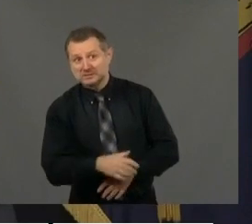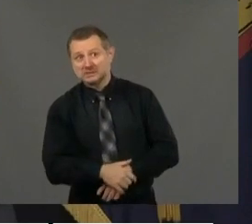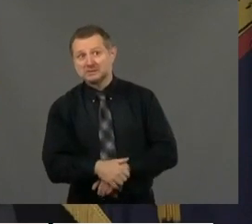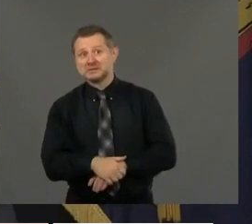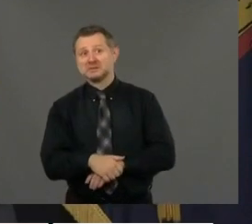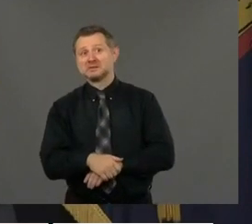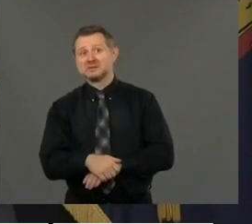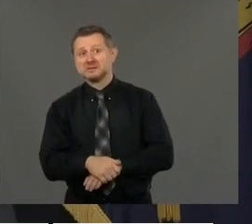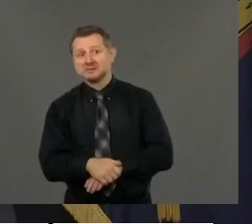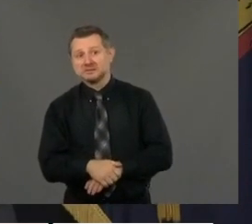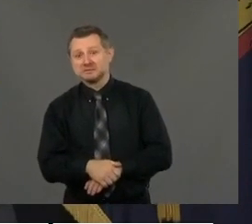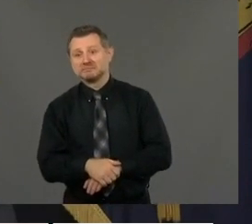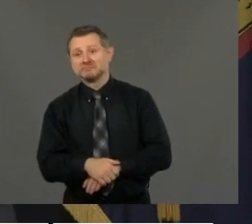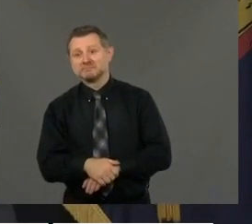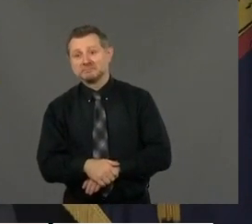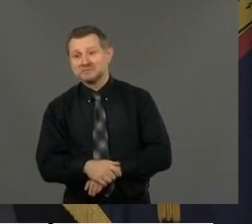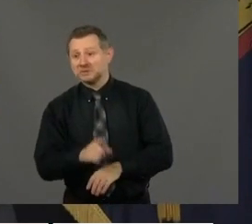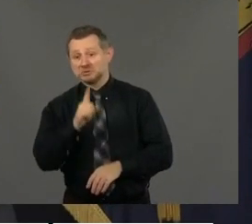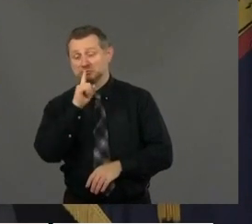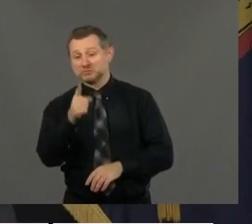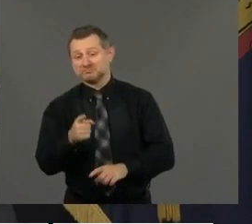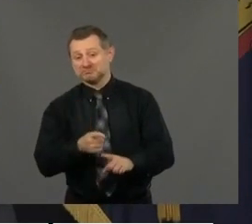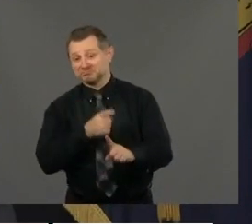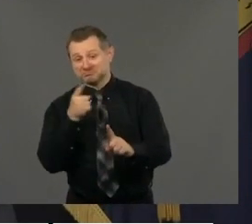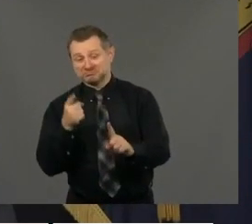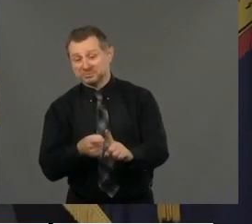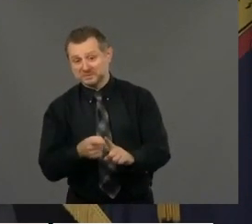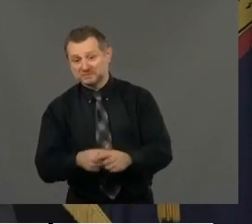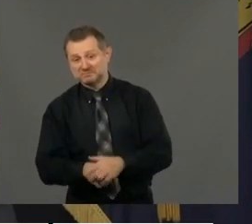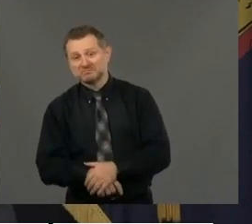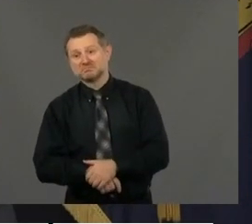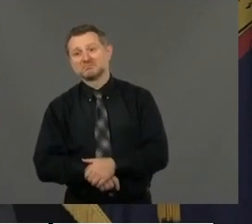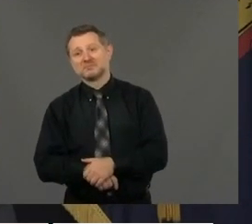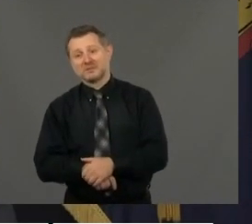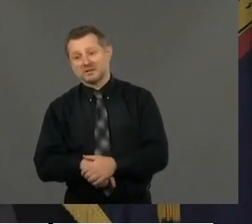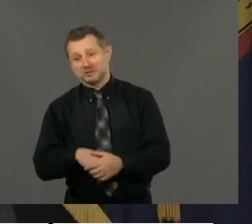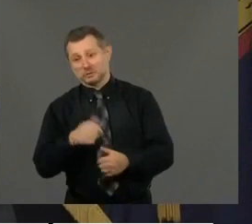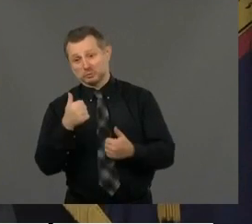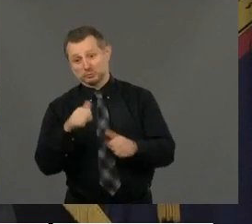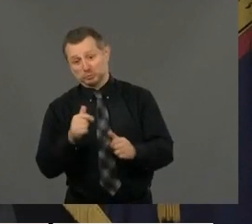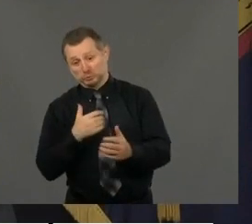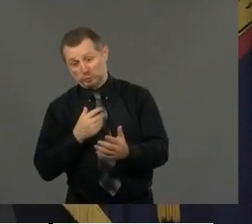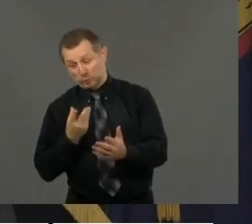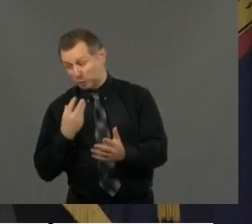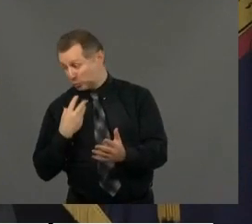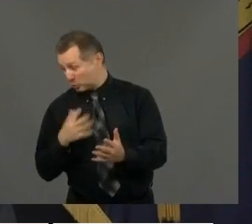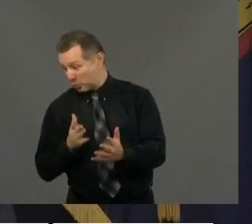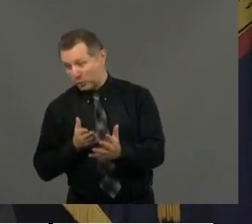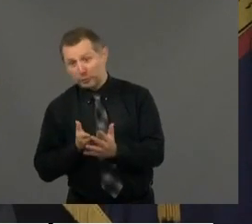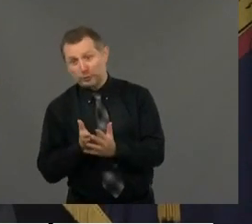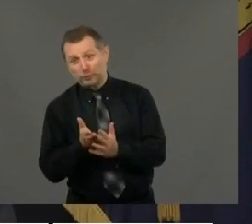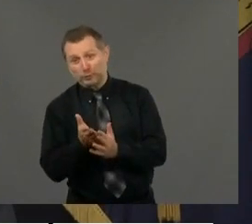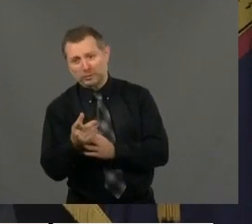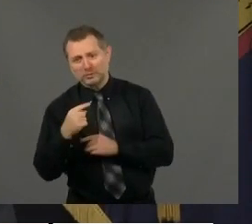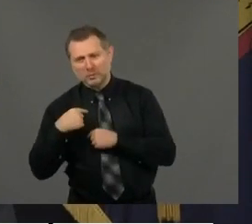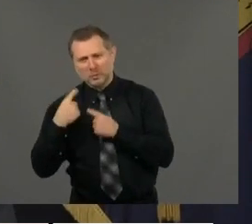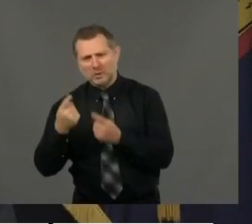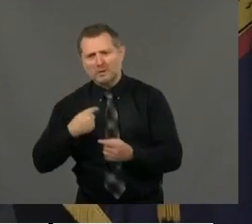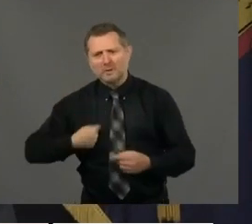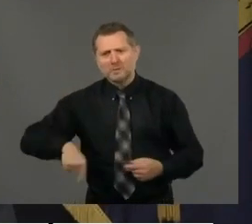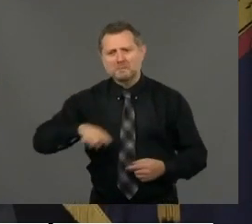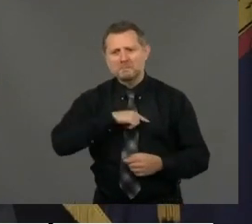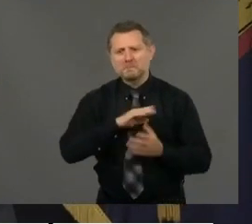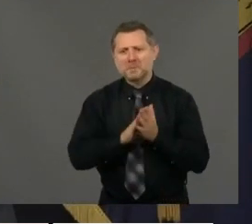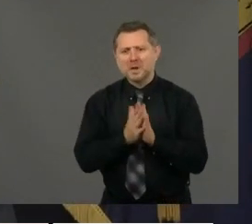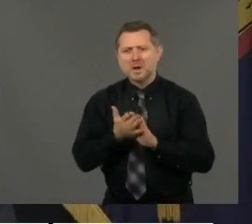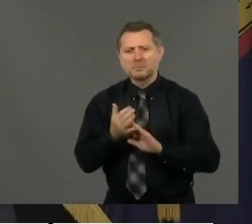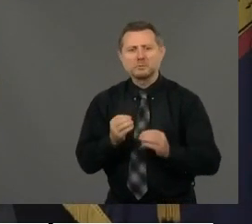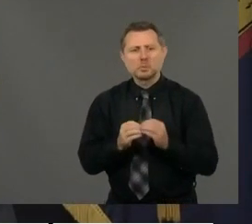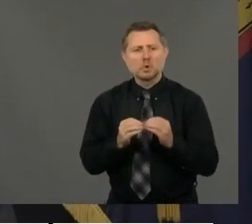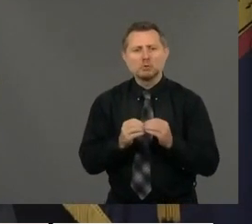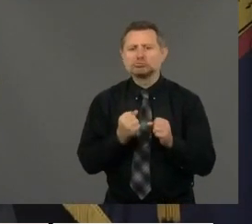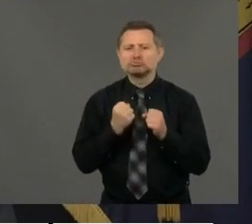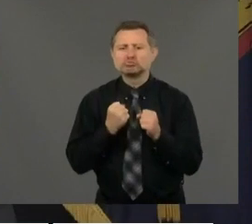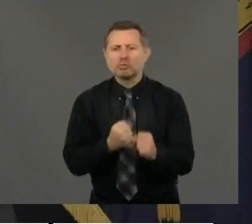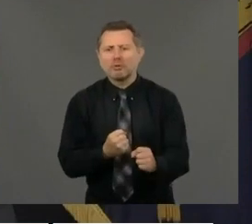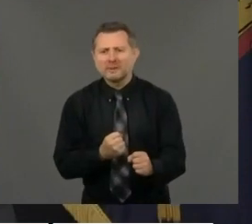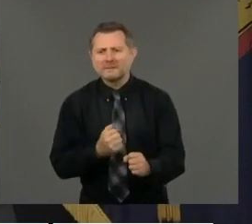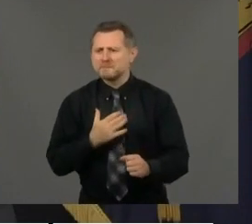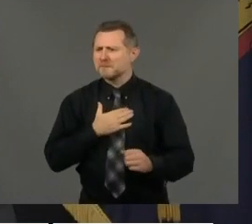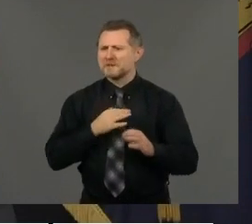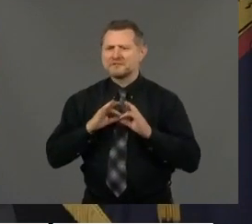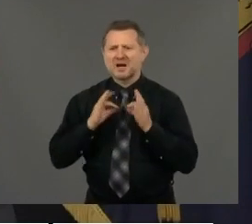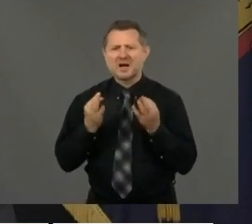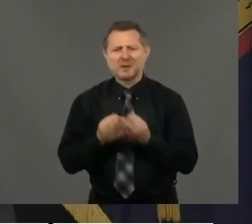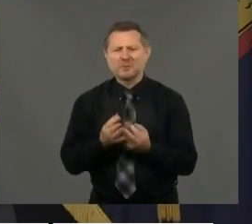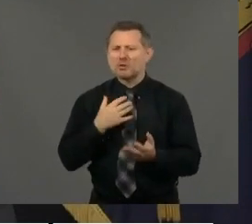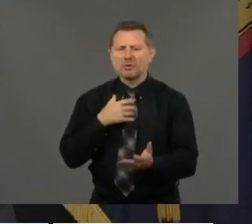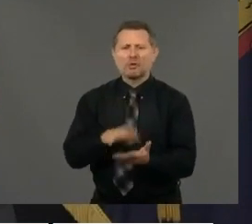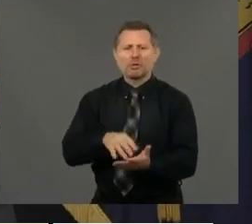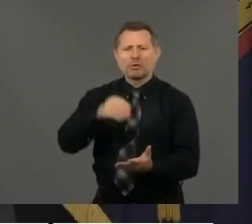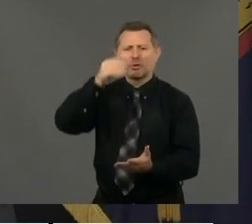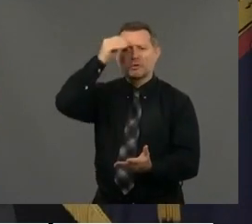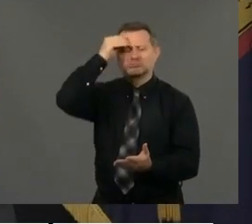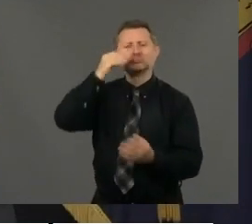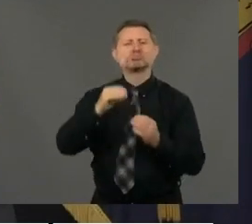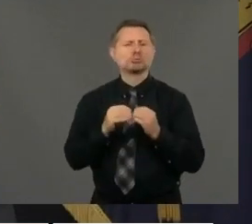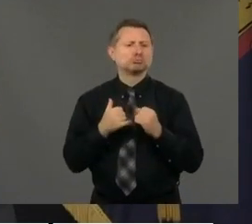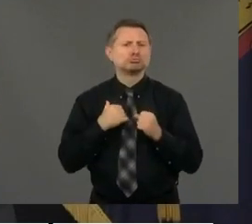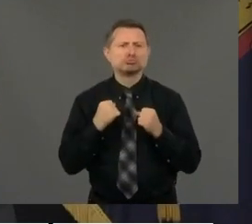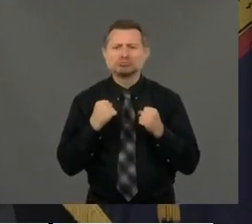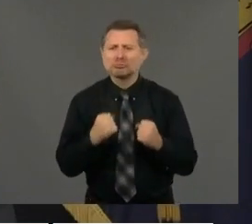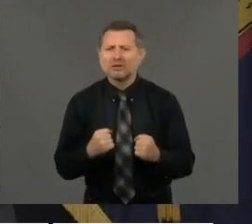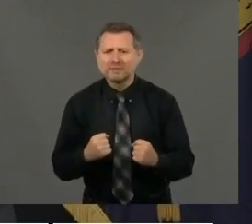THEN I WOULD SAY, I THINK AT